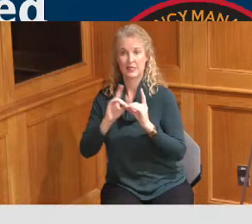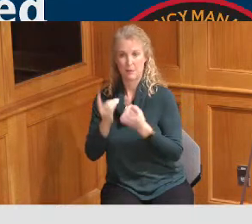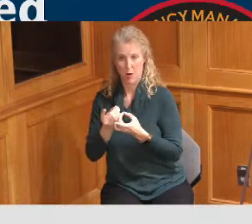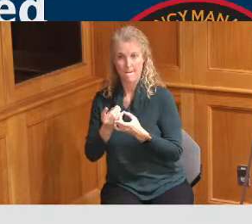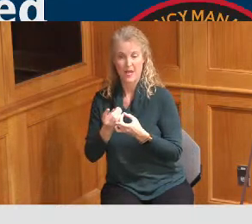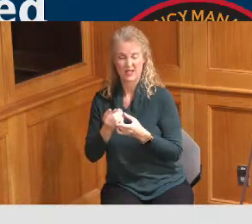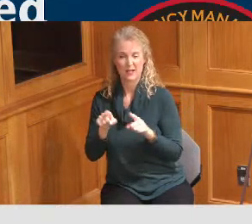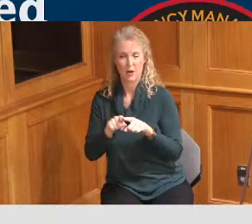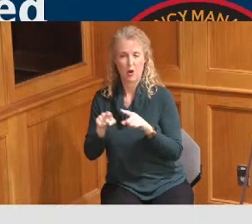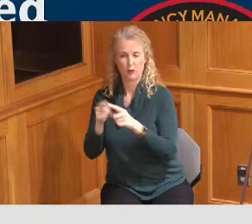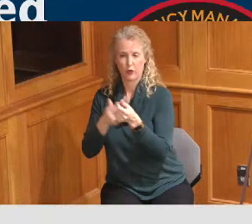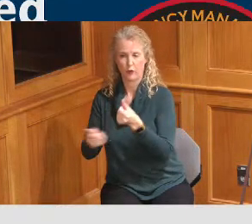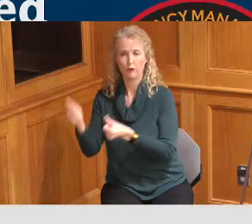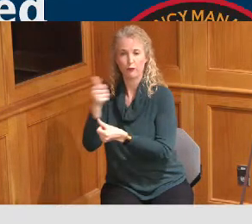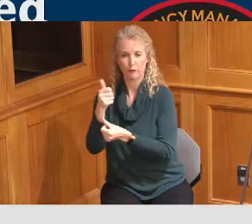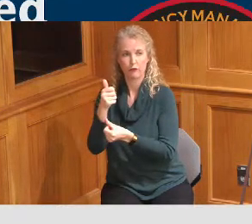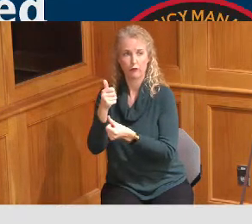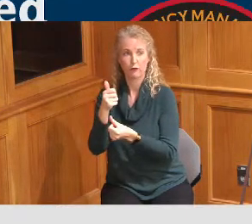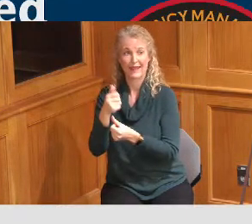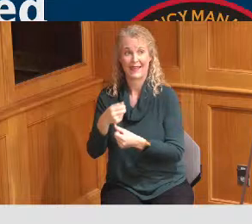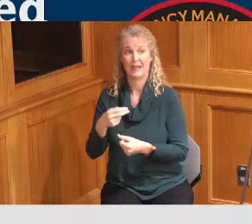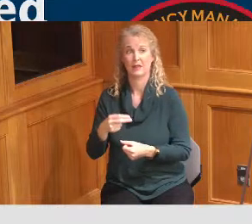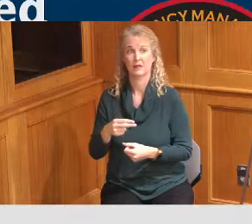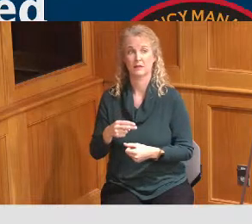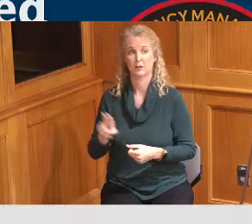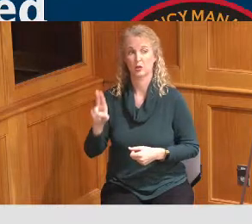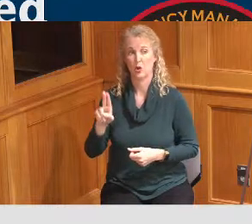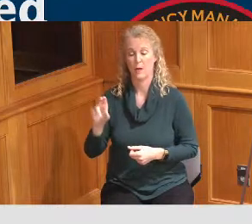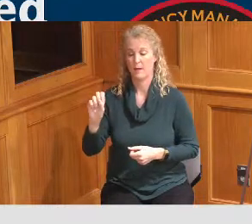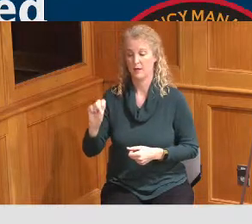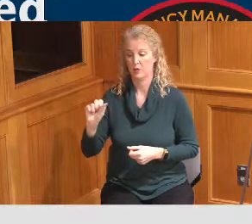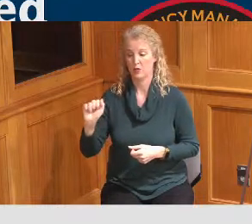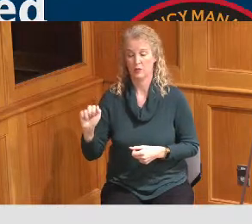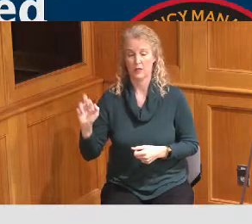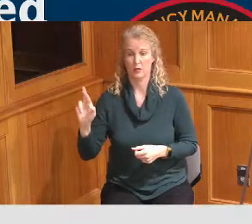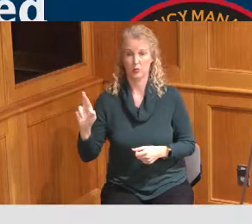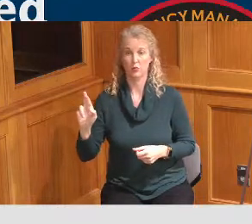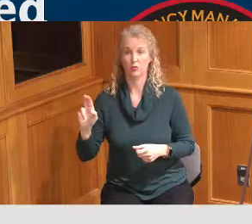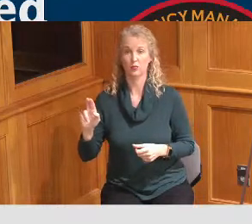the local police and then the Hamil County Urban search and rescue unit which is a type one Urban